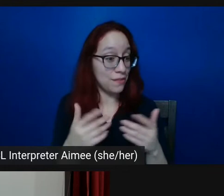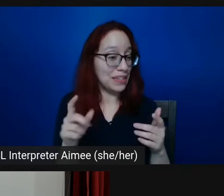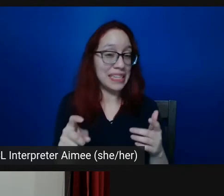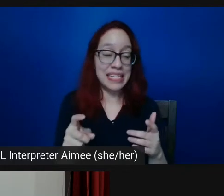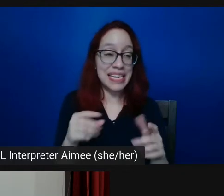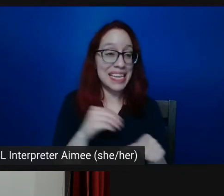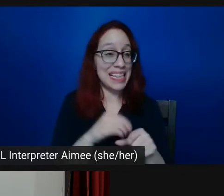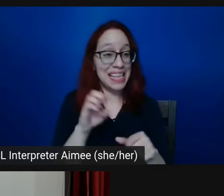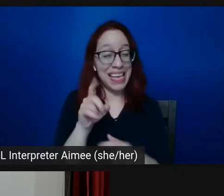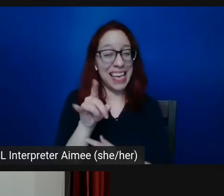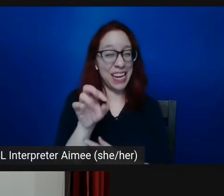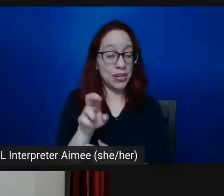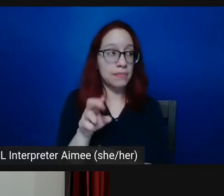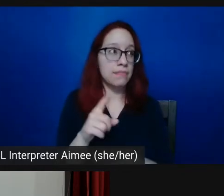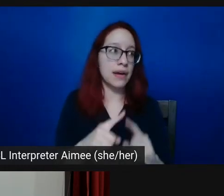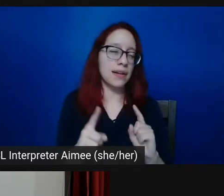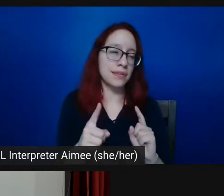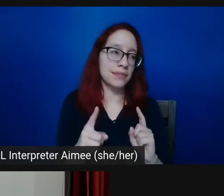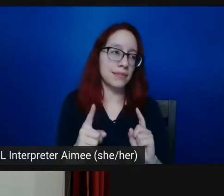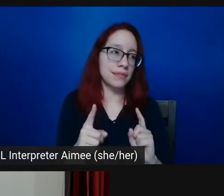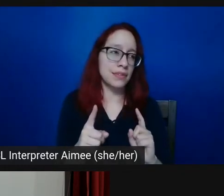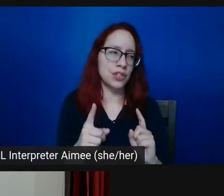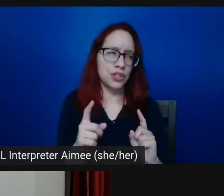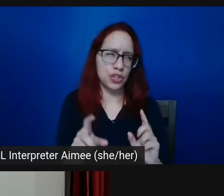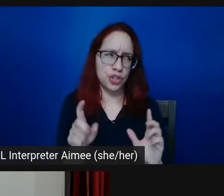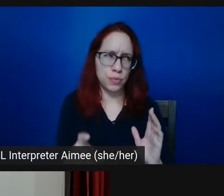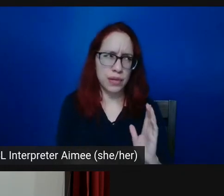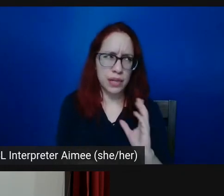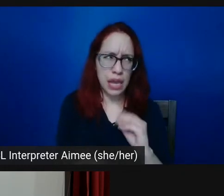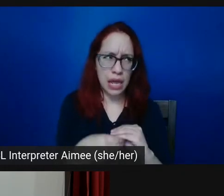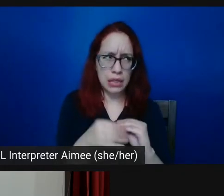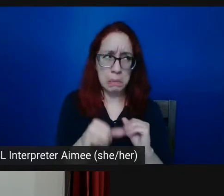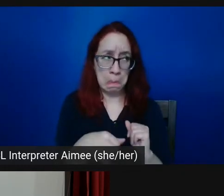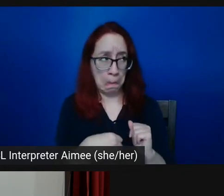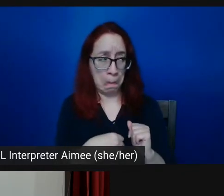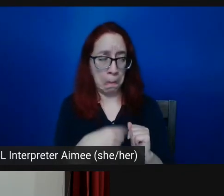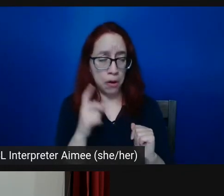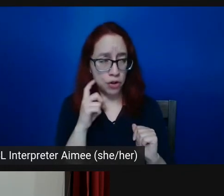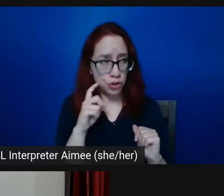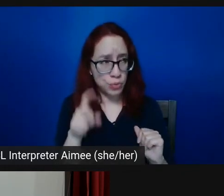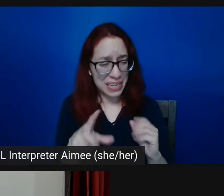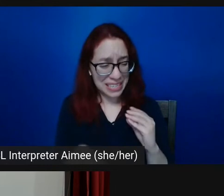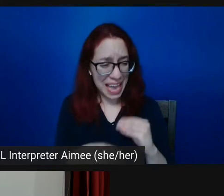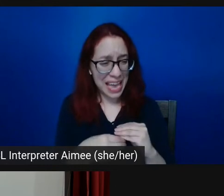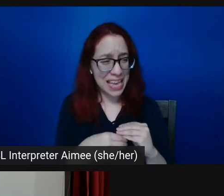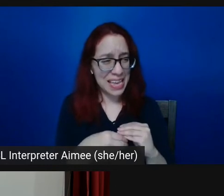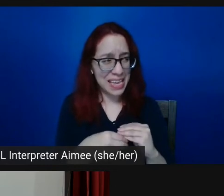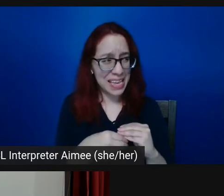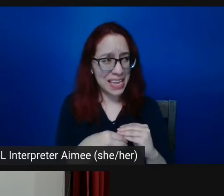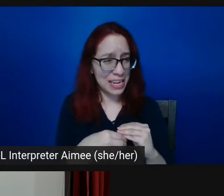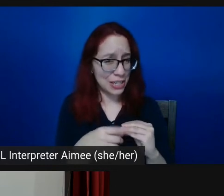Then should we put this? Is this the thing we should be adding in the first place? Yes.